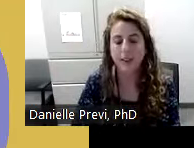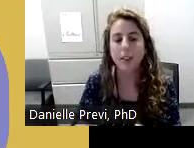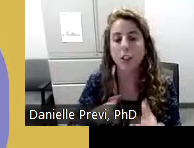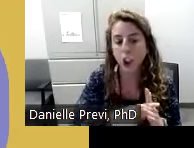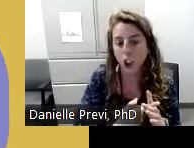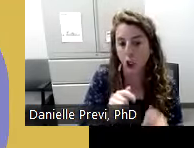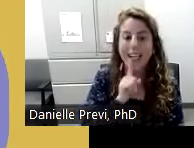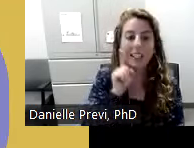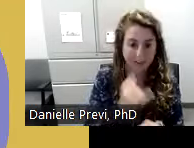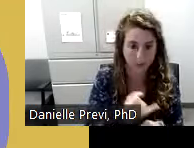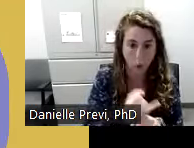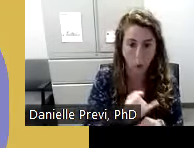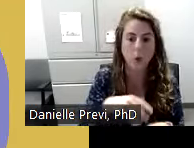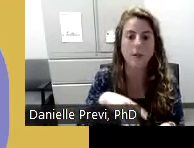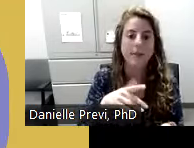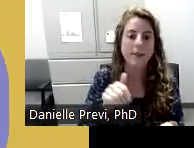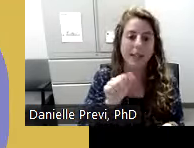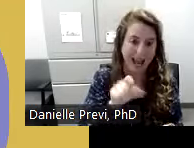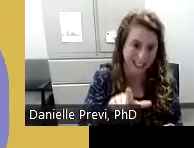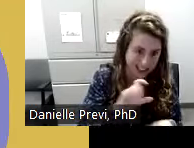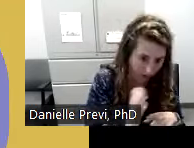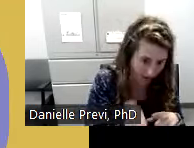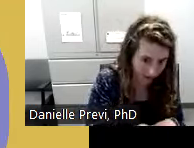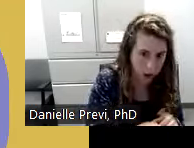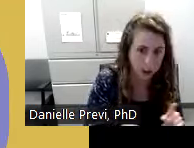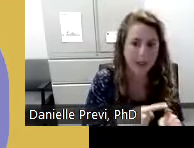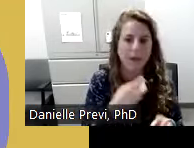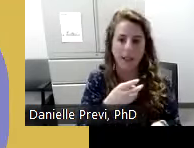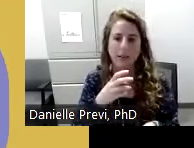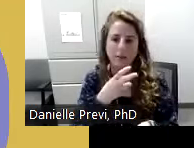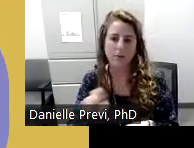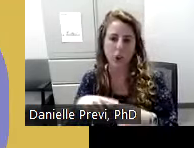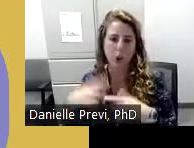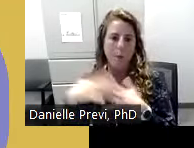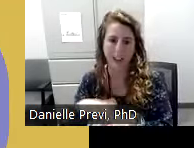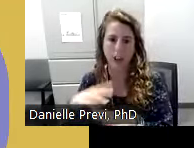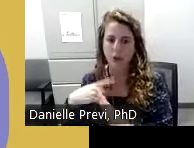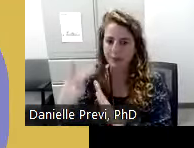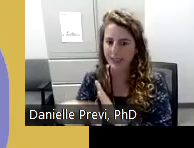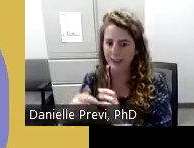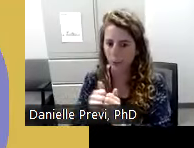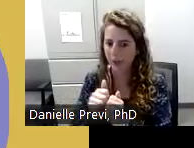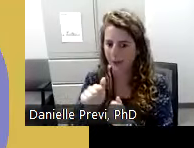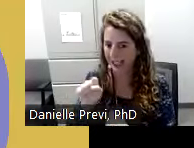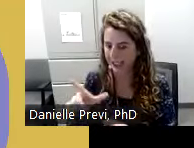intervention services. They started at a school for the deaf and eventually transferred to a